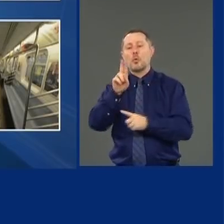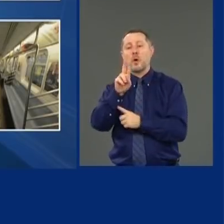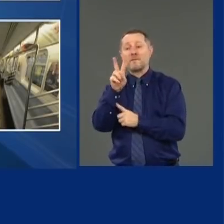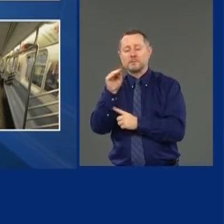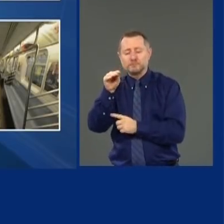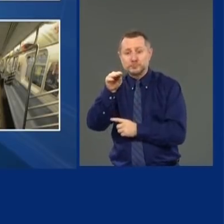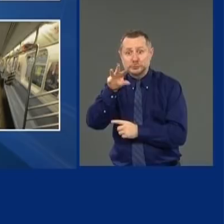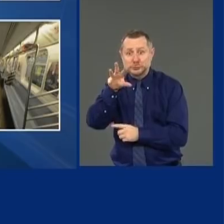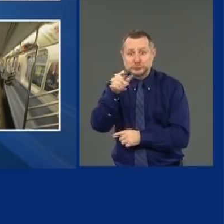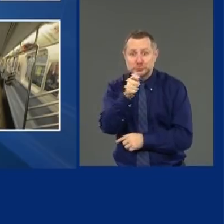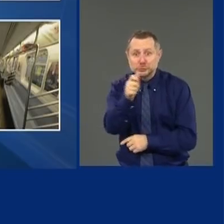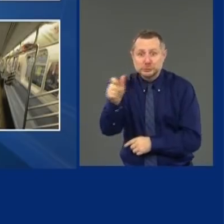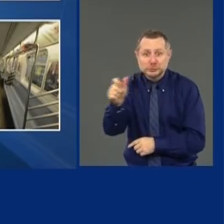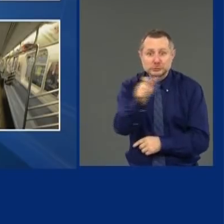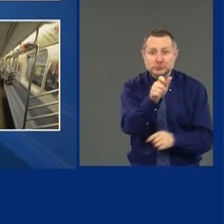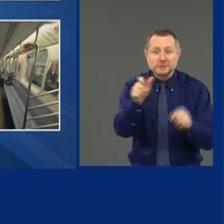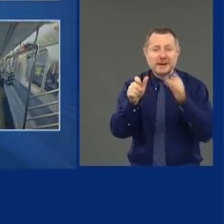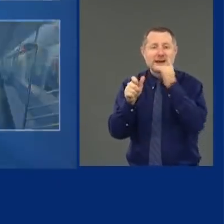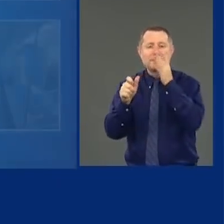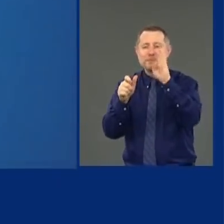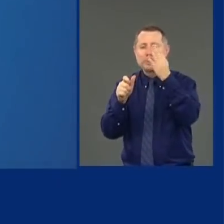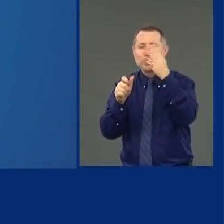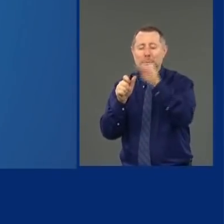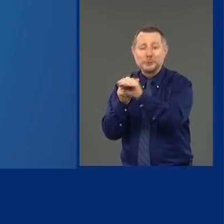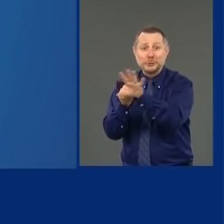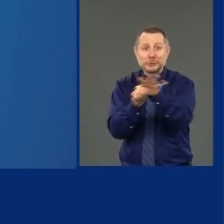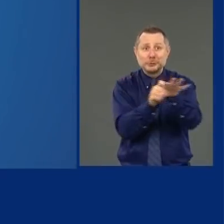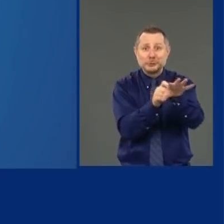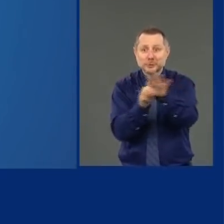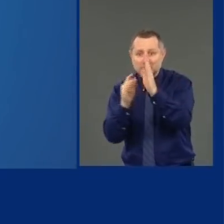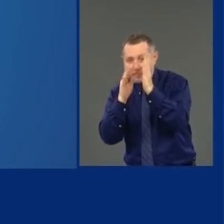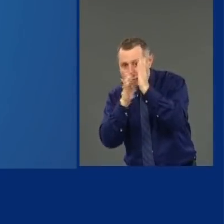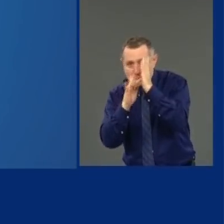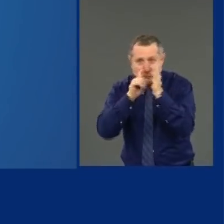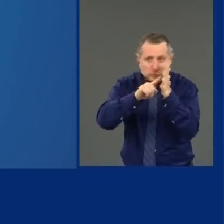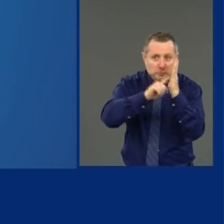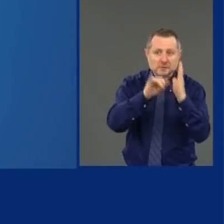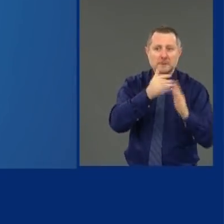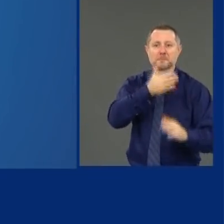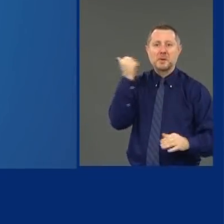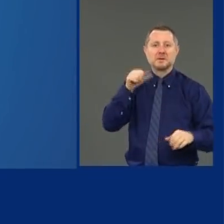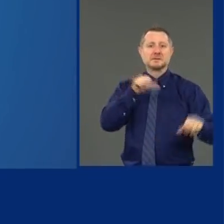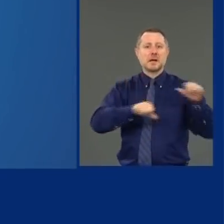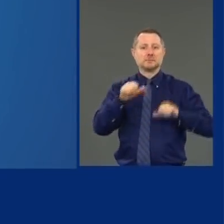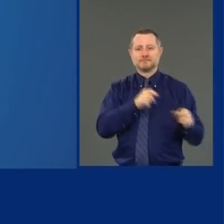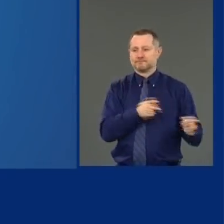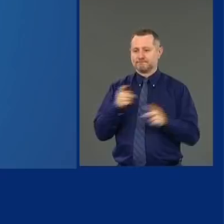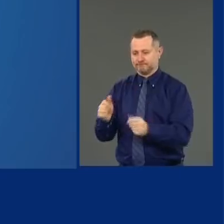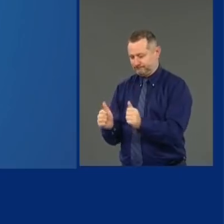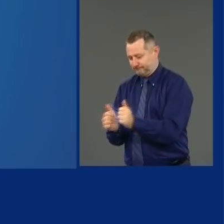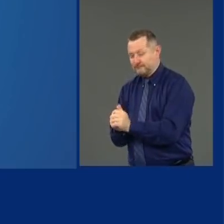DAILY BASIS. PILOTING THE USE OF UV LIGHT TECHNOLOGY TO KILL VIRUSS IN SUBWAY CARS.